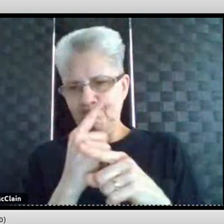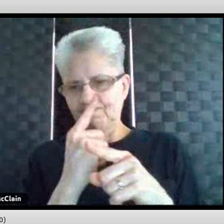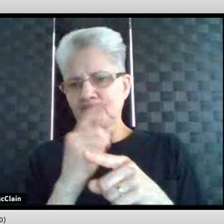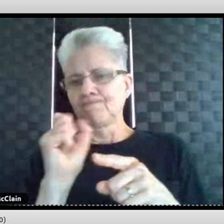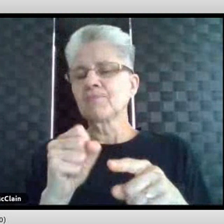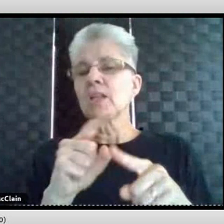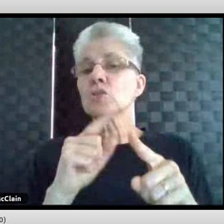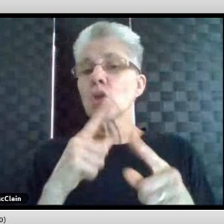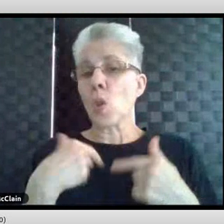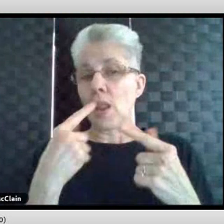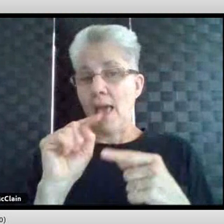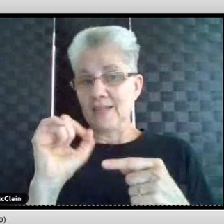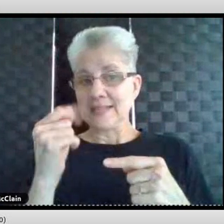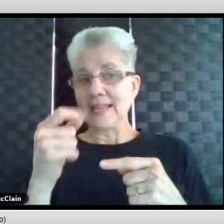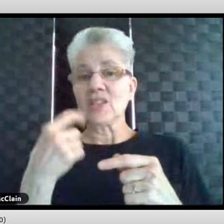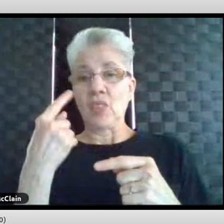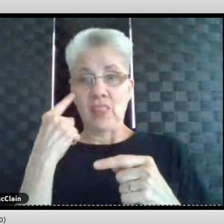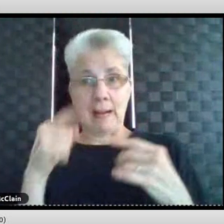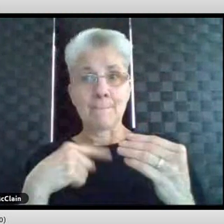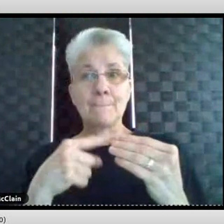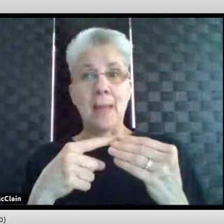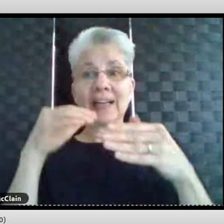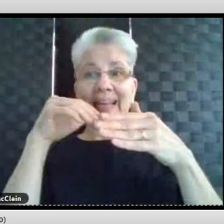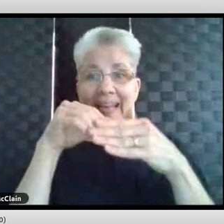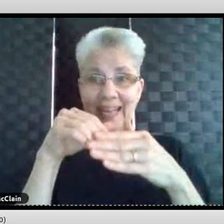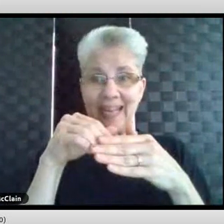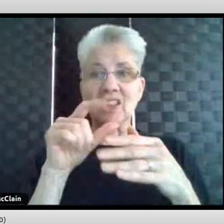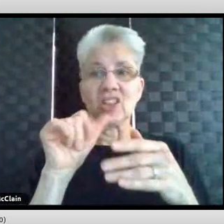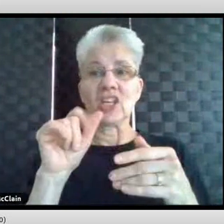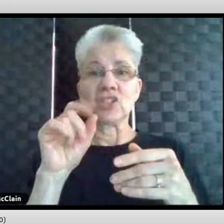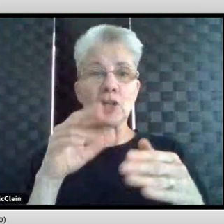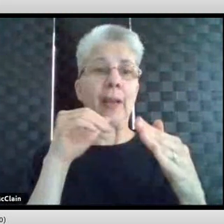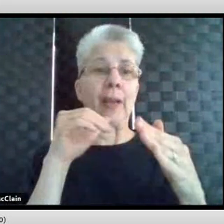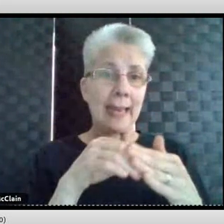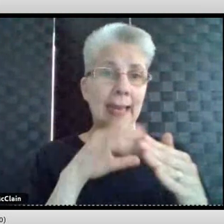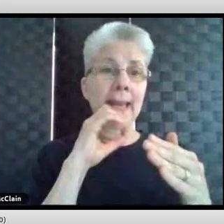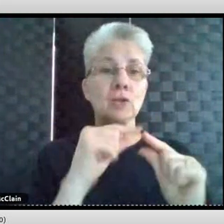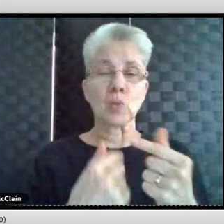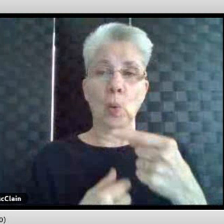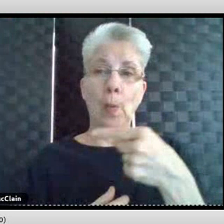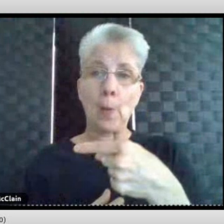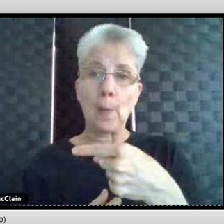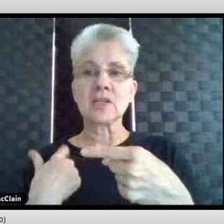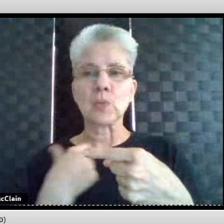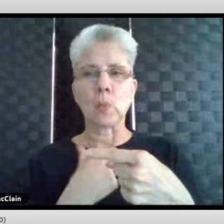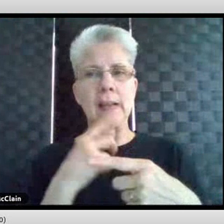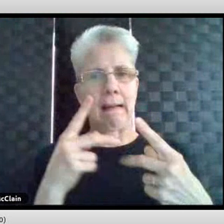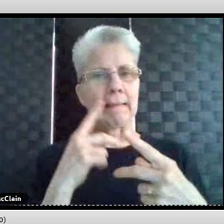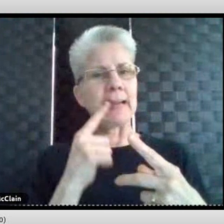So life stage is another one to think about within the gender, within the age group, because we kind of get that tunnel vision